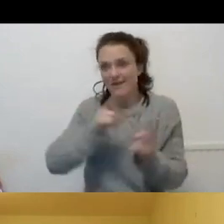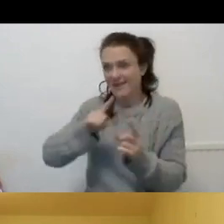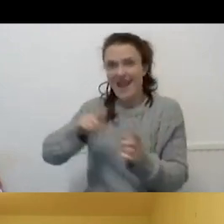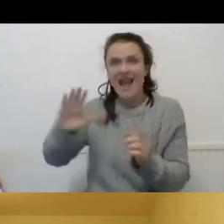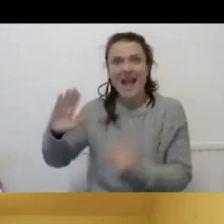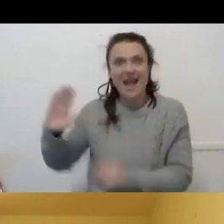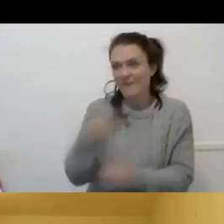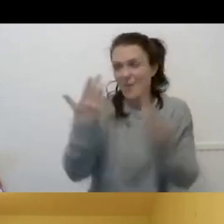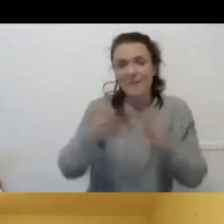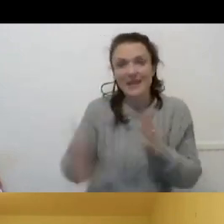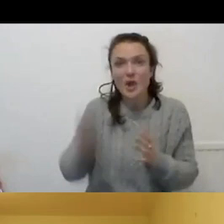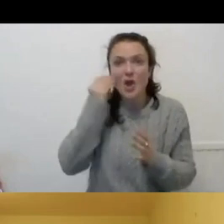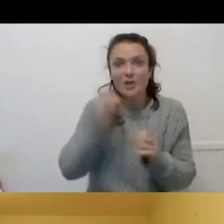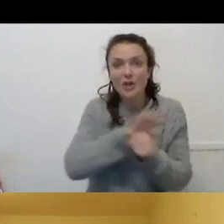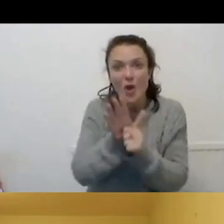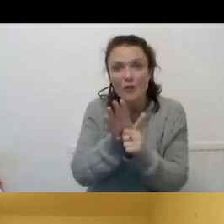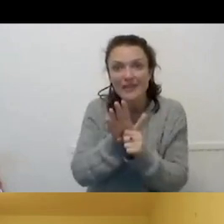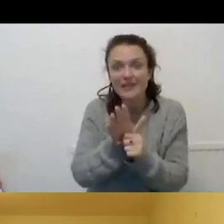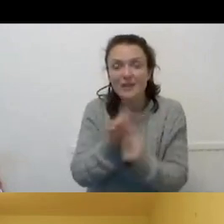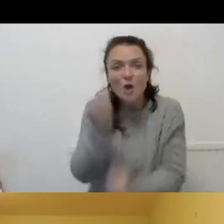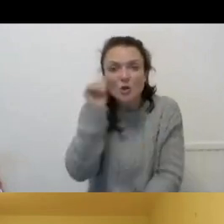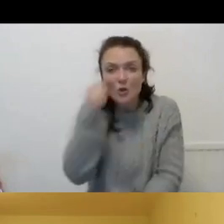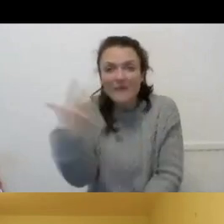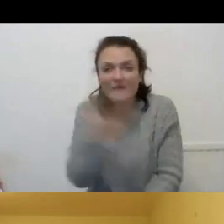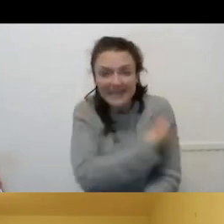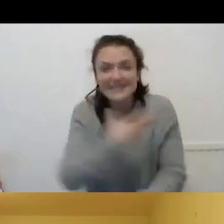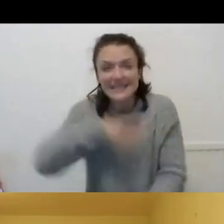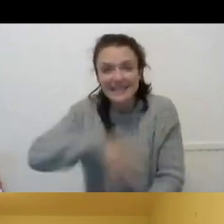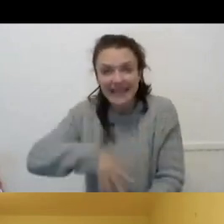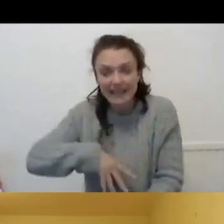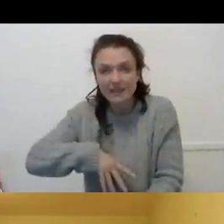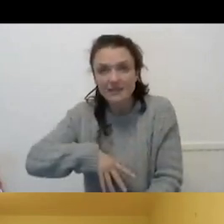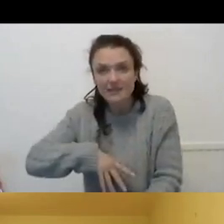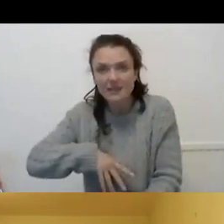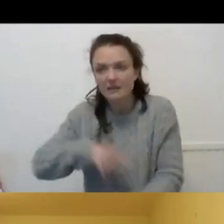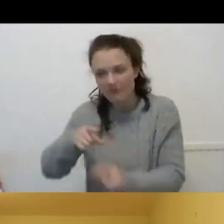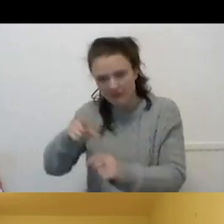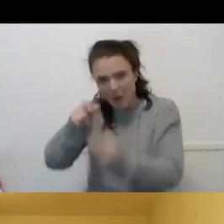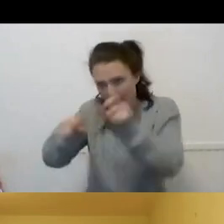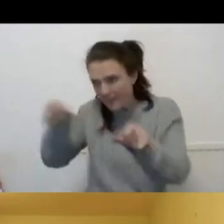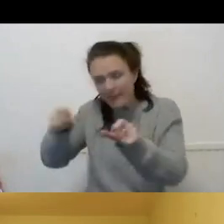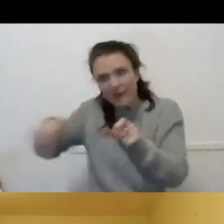people knew that a vaccine was needed. People wants to help people wanted to be involved in the